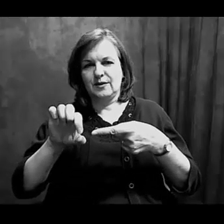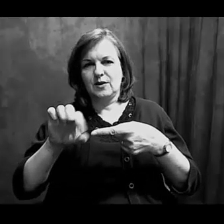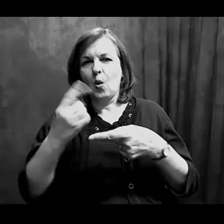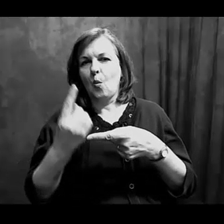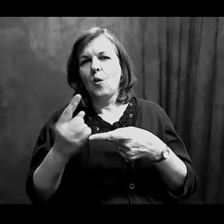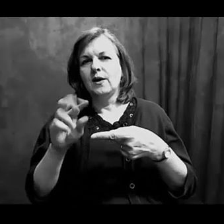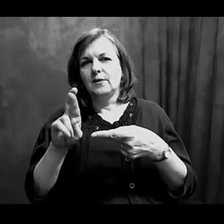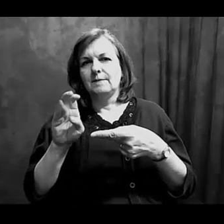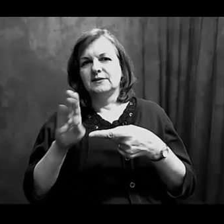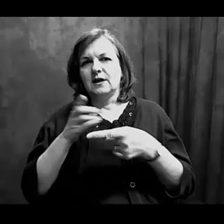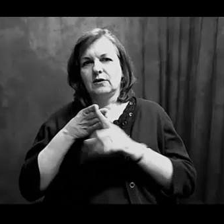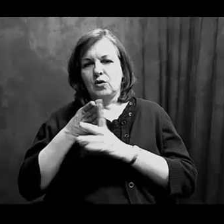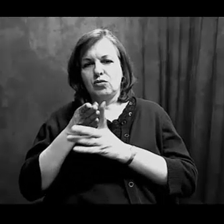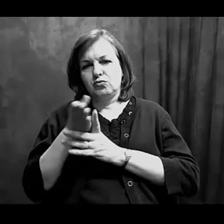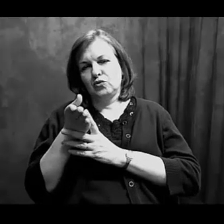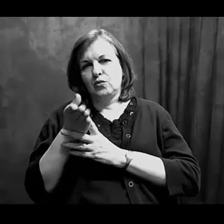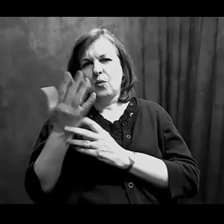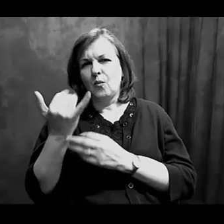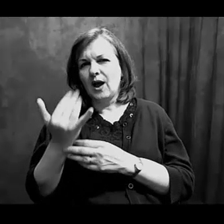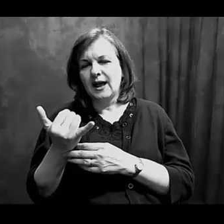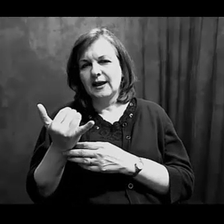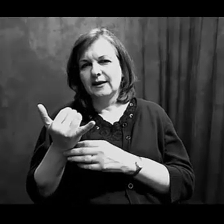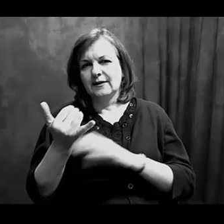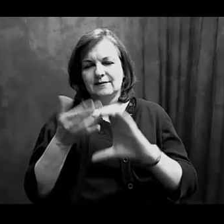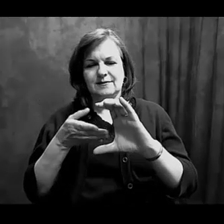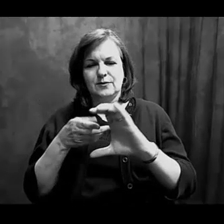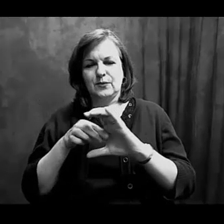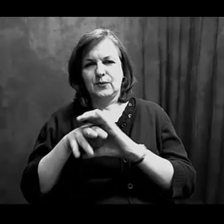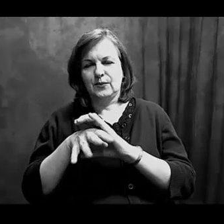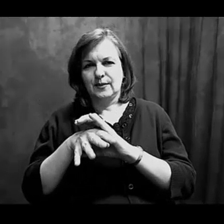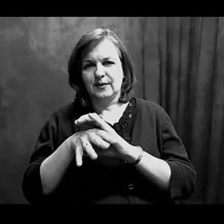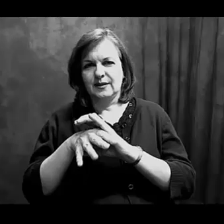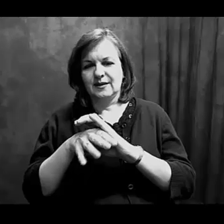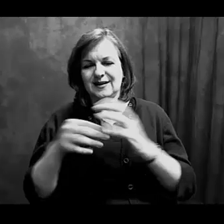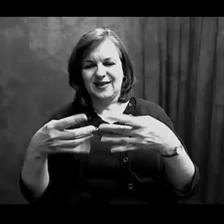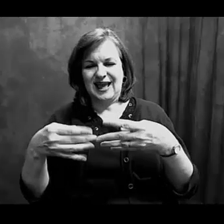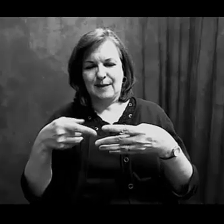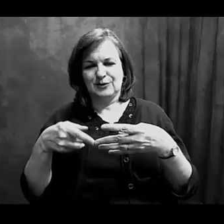WHY? we said capillaries needed to do diffusion